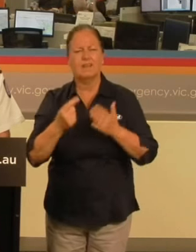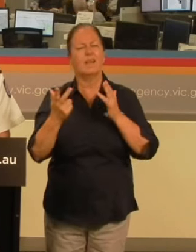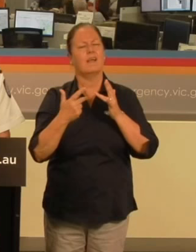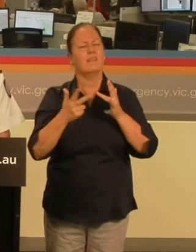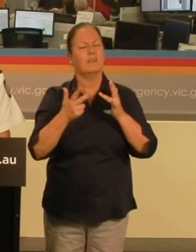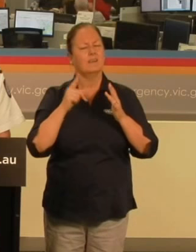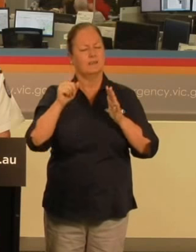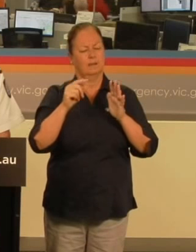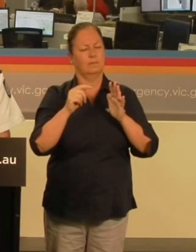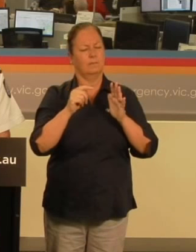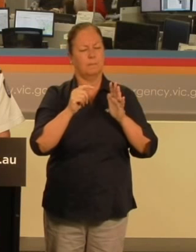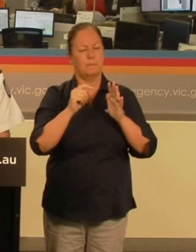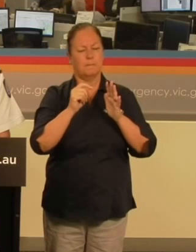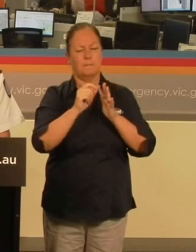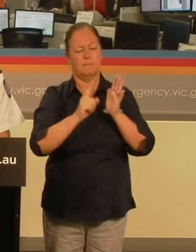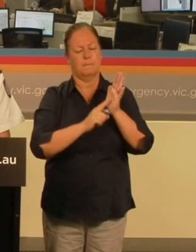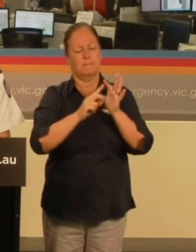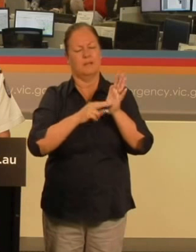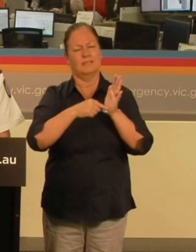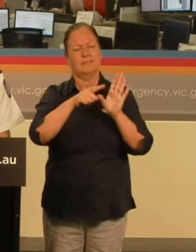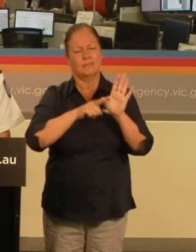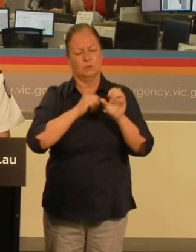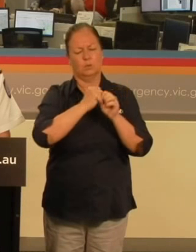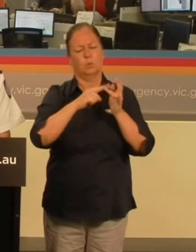the Plenty Gorge one of those places that we never wish to have fires and